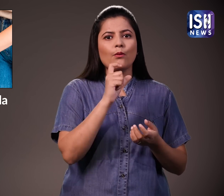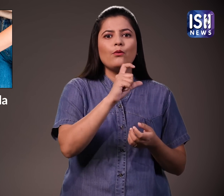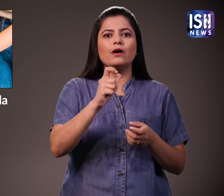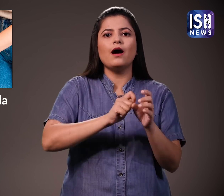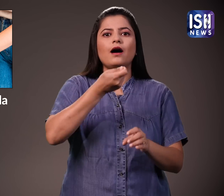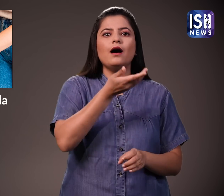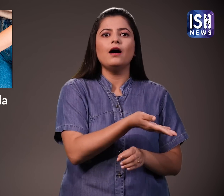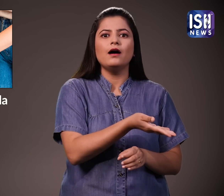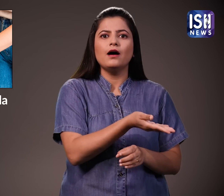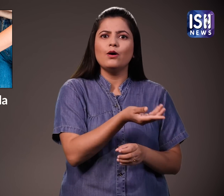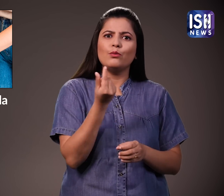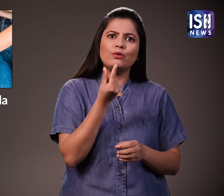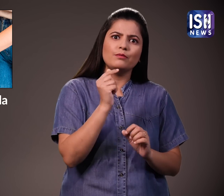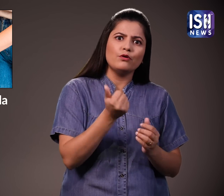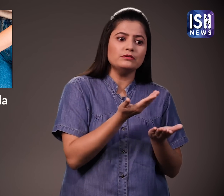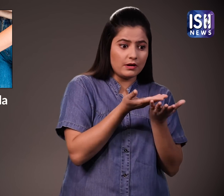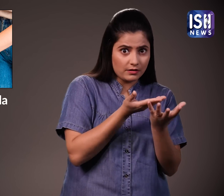You can use coca-cola to get rid of the stains.